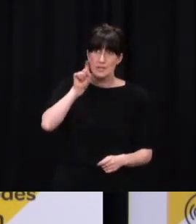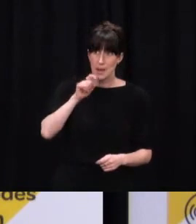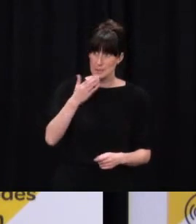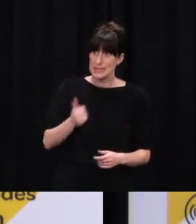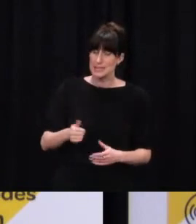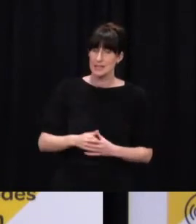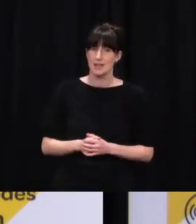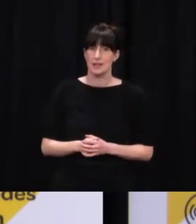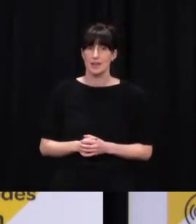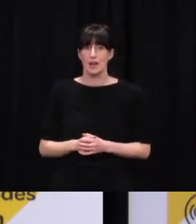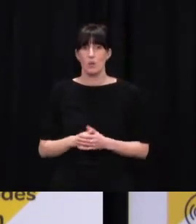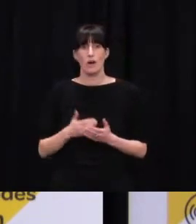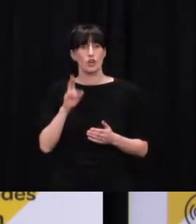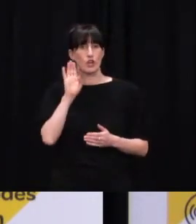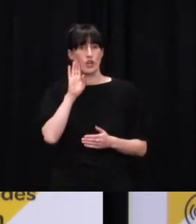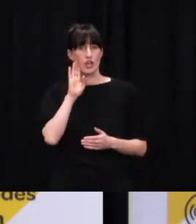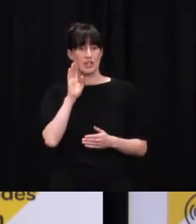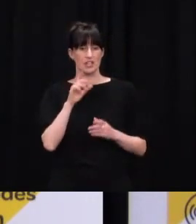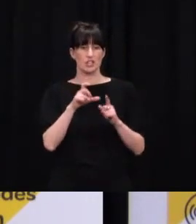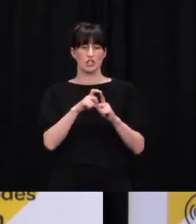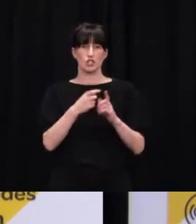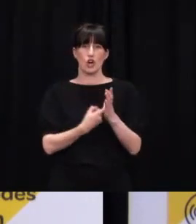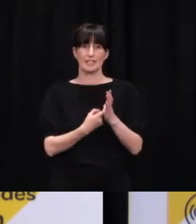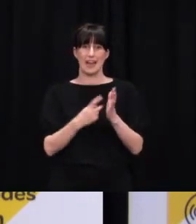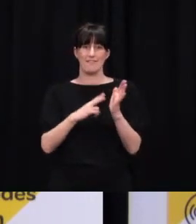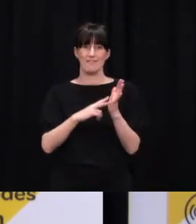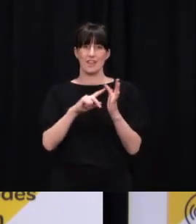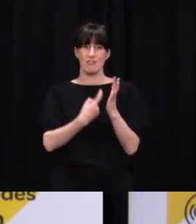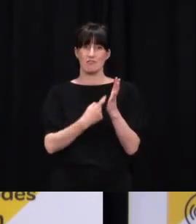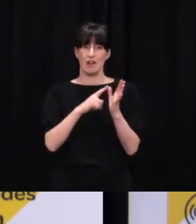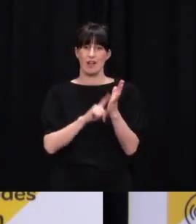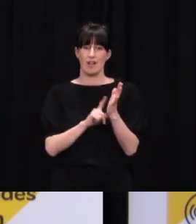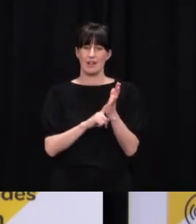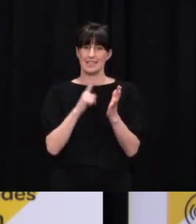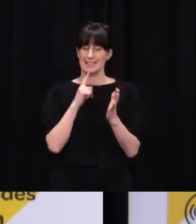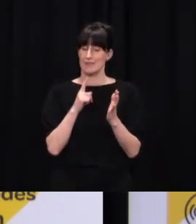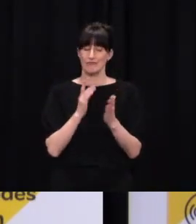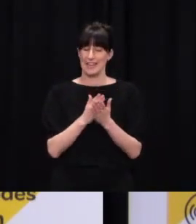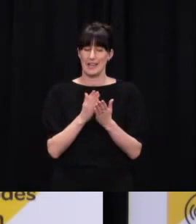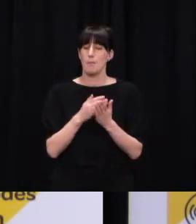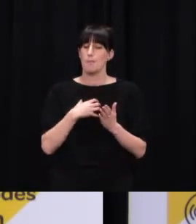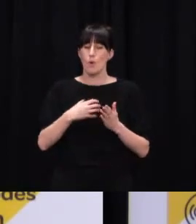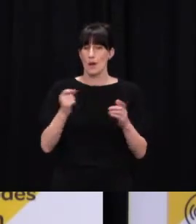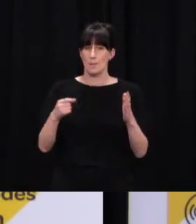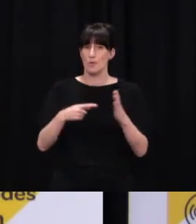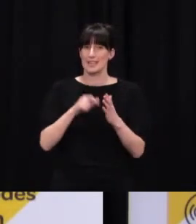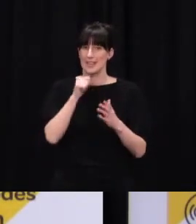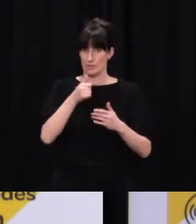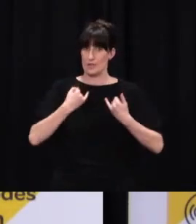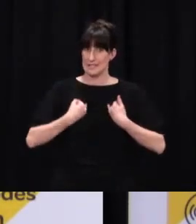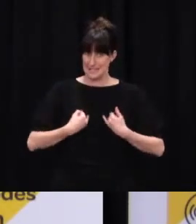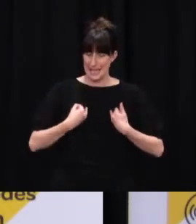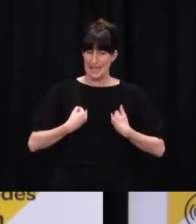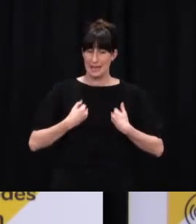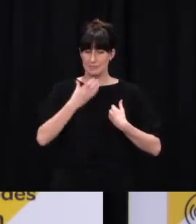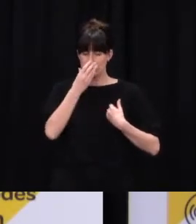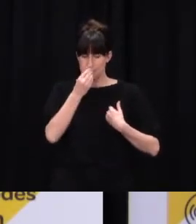across country >>I heard some